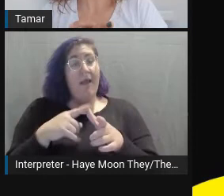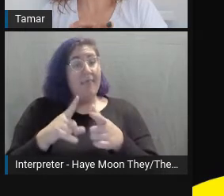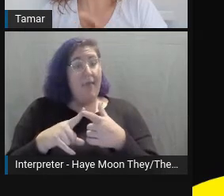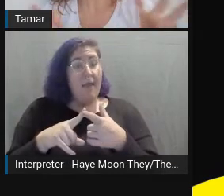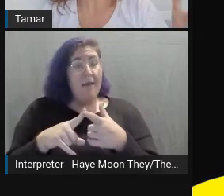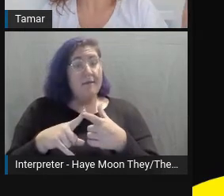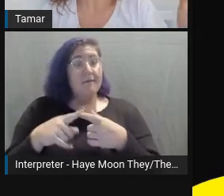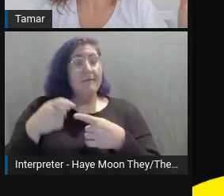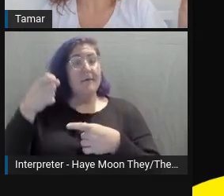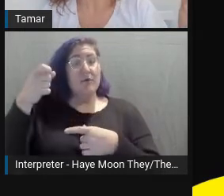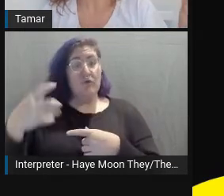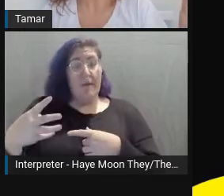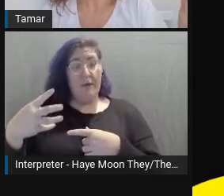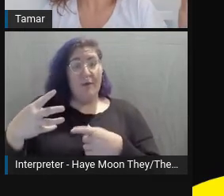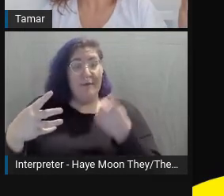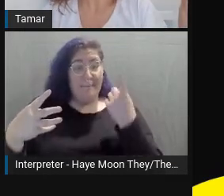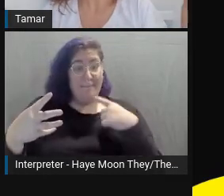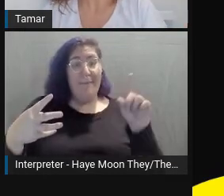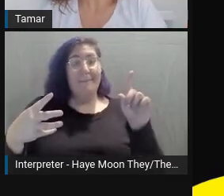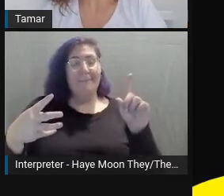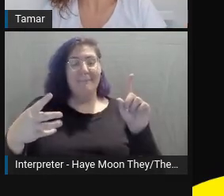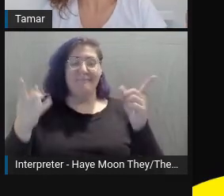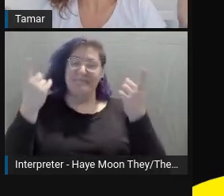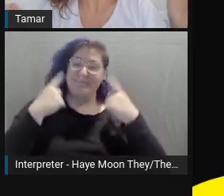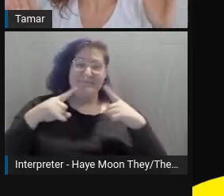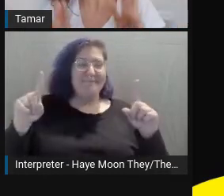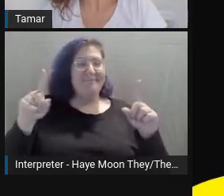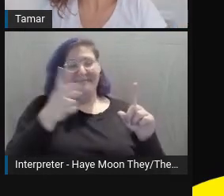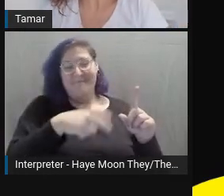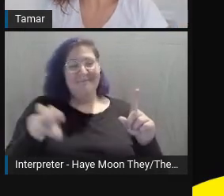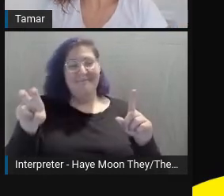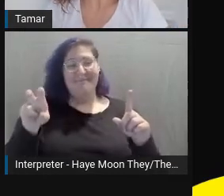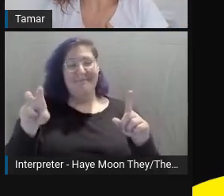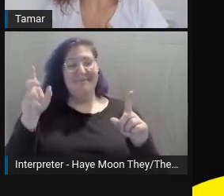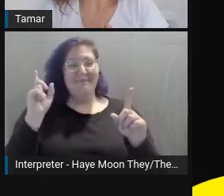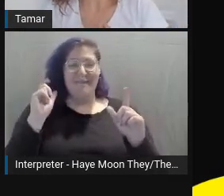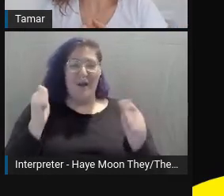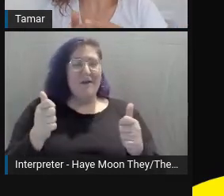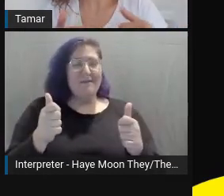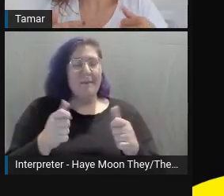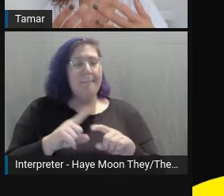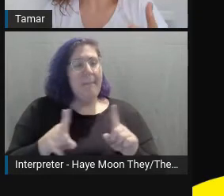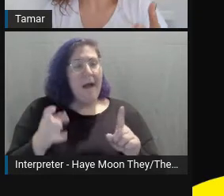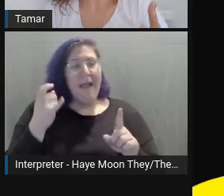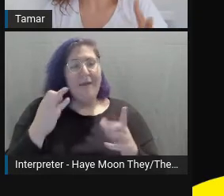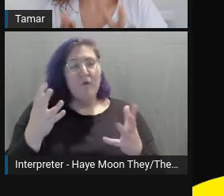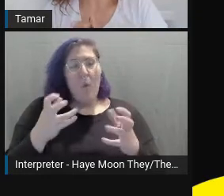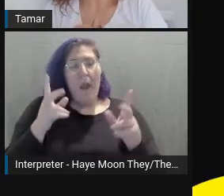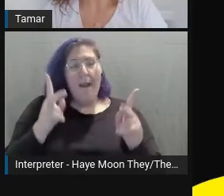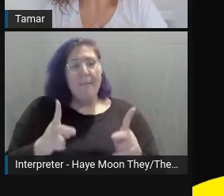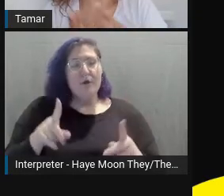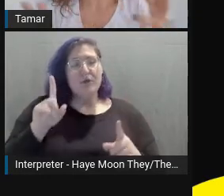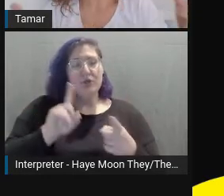then we're good to go. You want somebody to navigate through your dropdown menu. How are they going to do that?